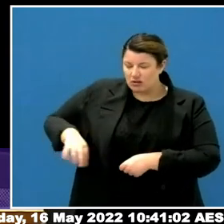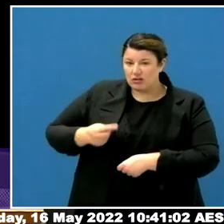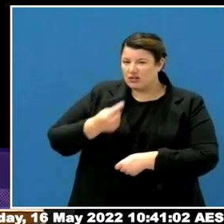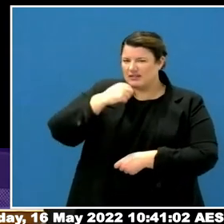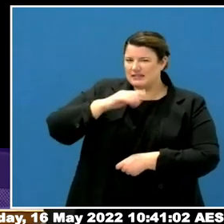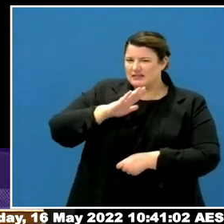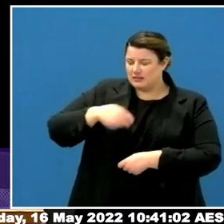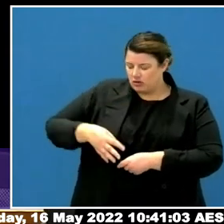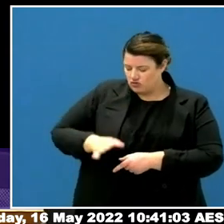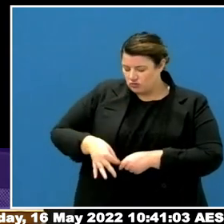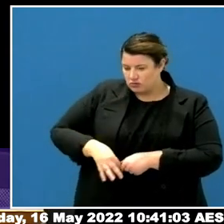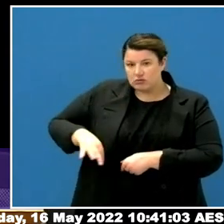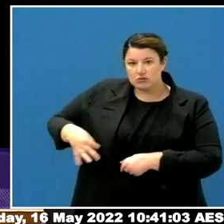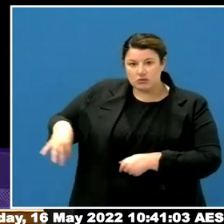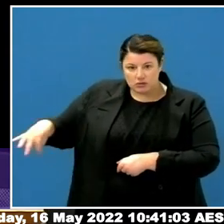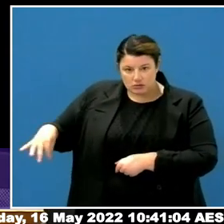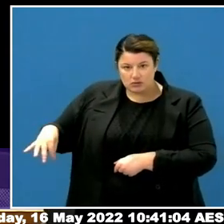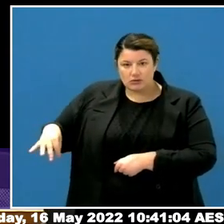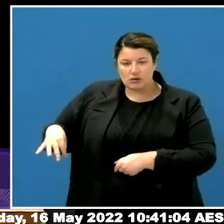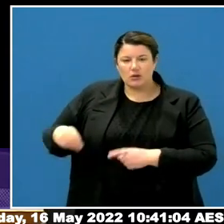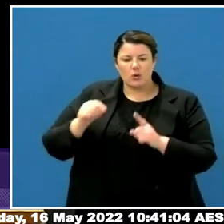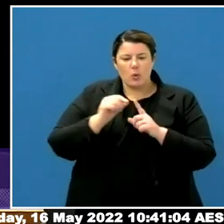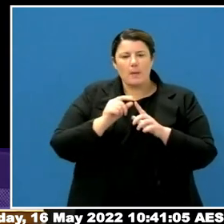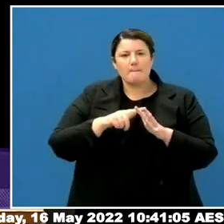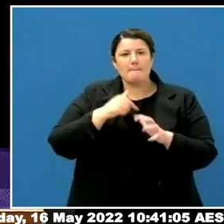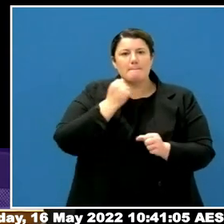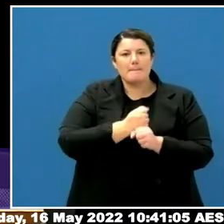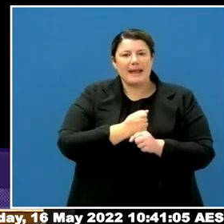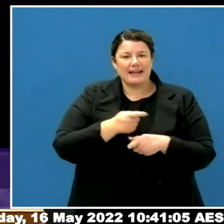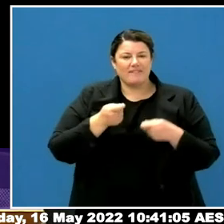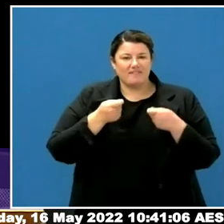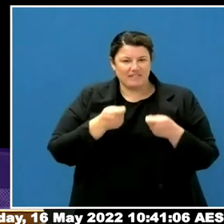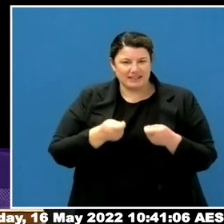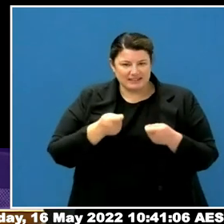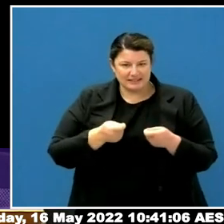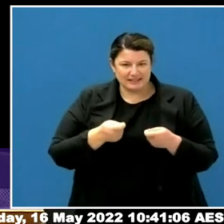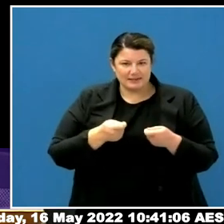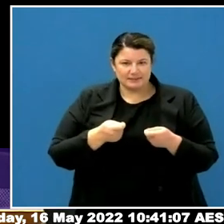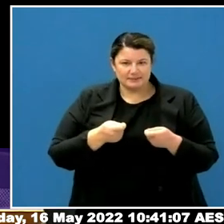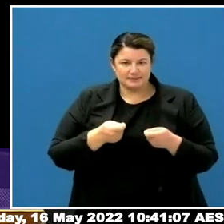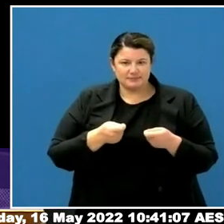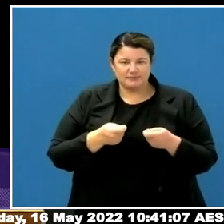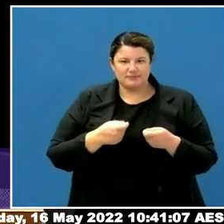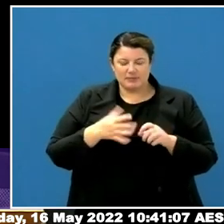PEG feeding, Commissioners, relates to a system whereby a flexible feeding tube is